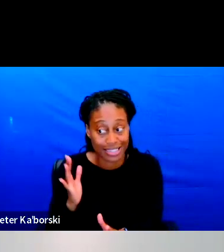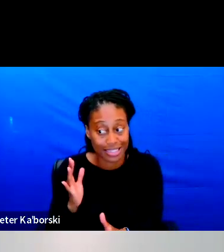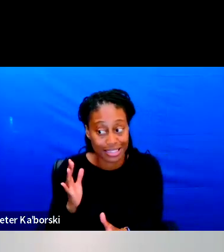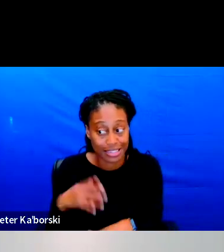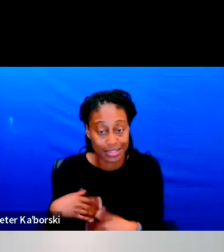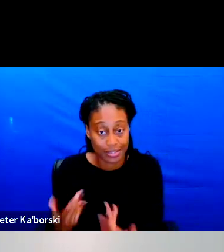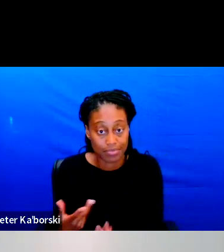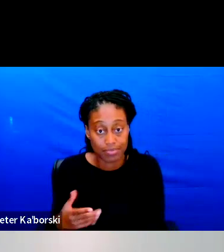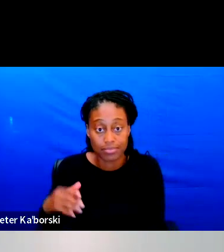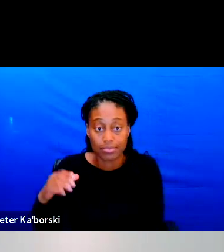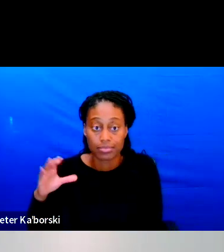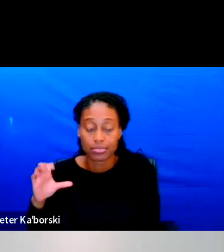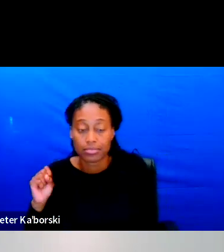Adam Ayers w/ APRIL: Selina, you want to. Selina Butcher: I can.